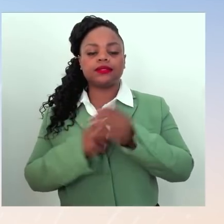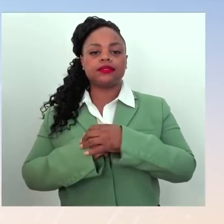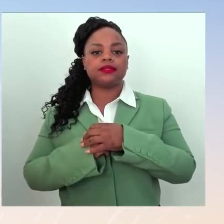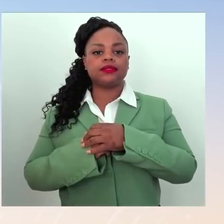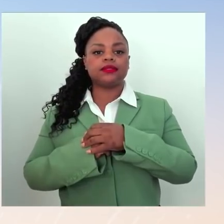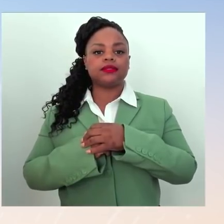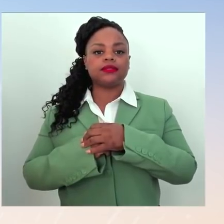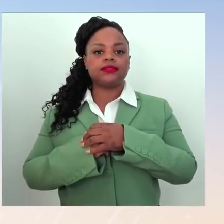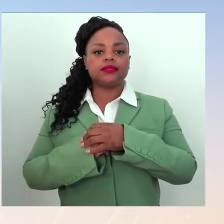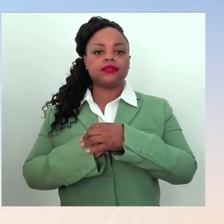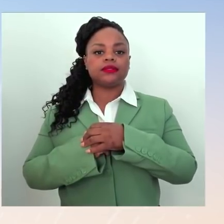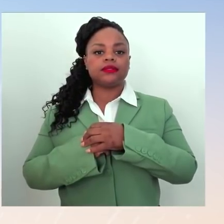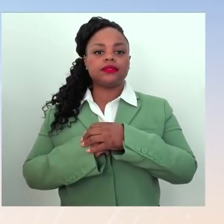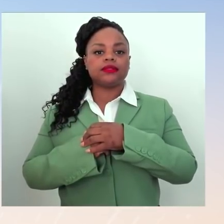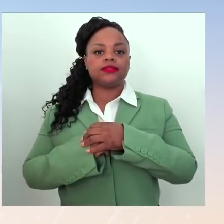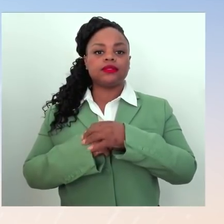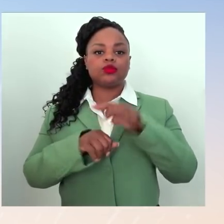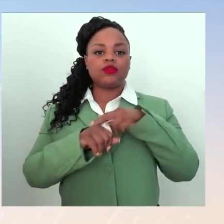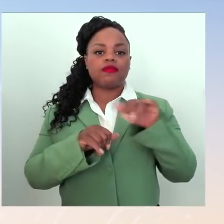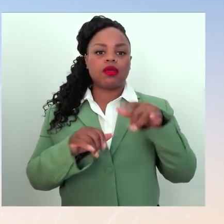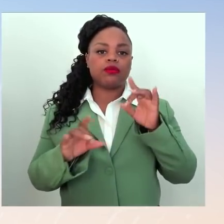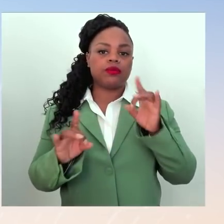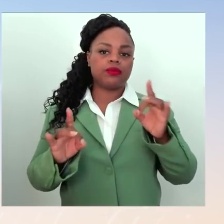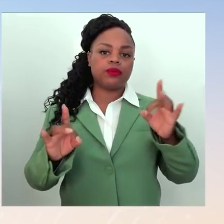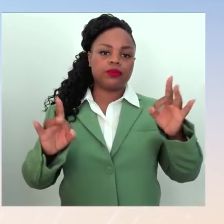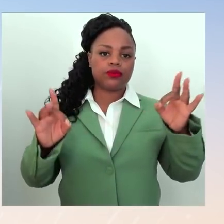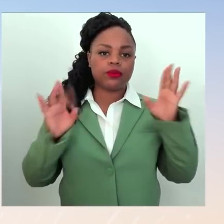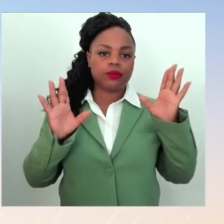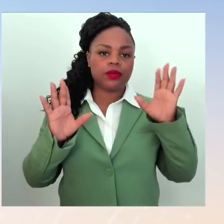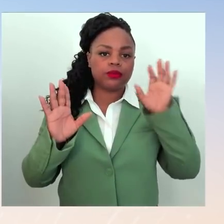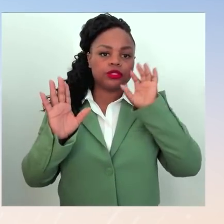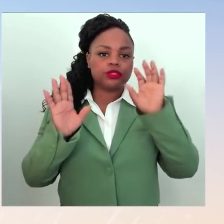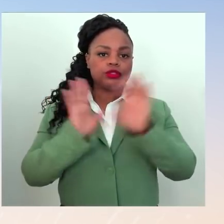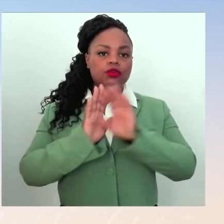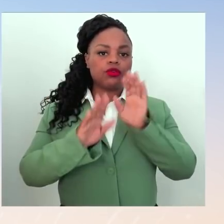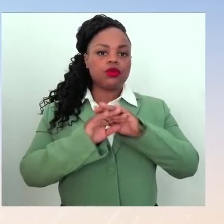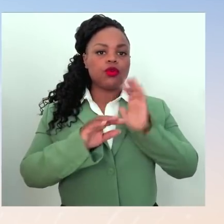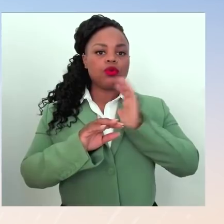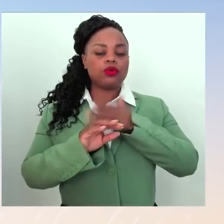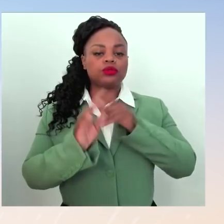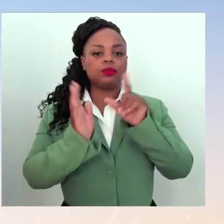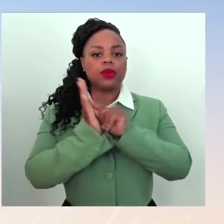on the front page of our paper today. Do you know if the President has seen that picture; what his personal reaction was to it,